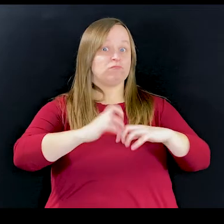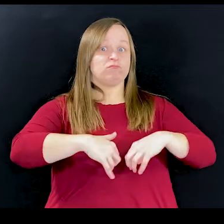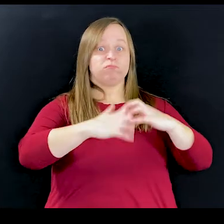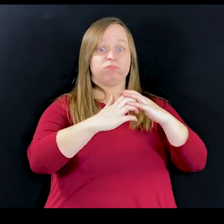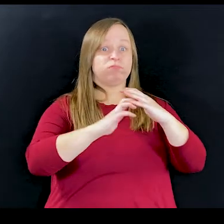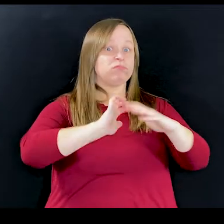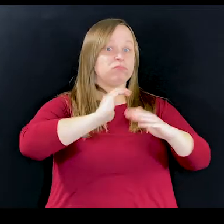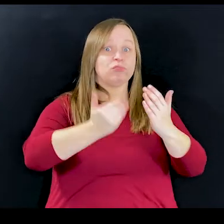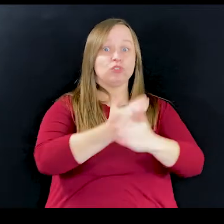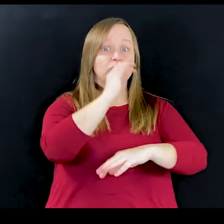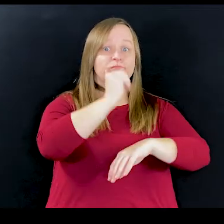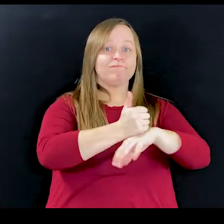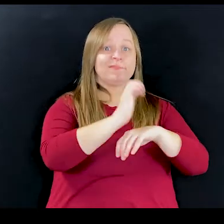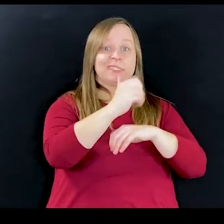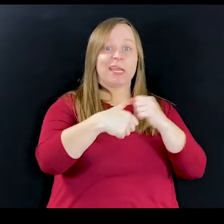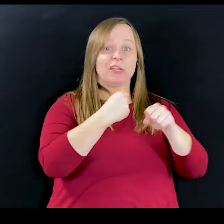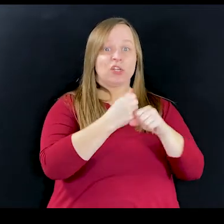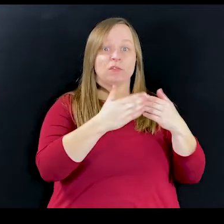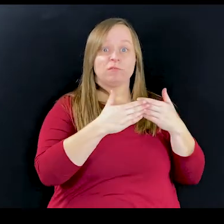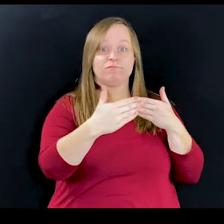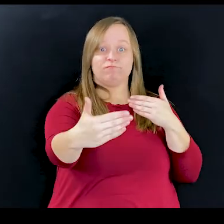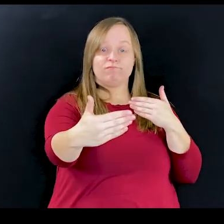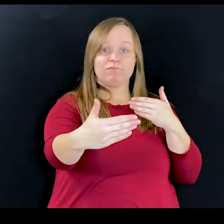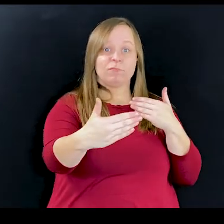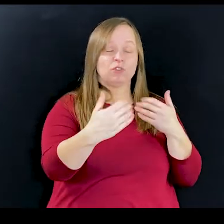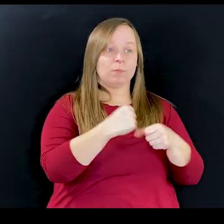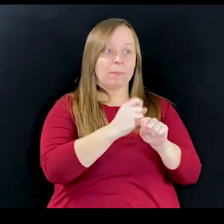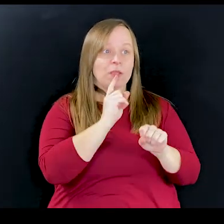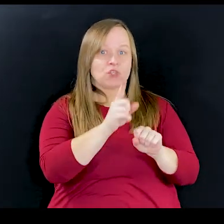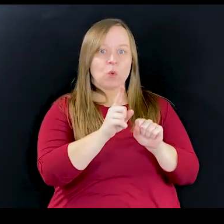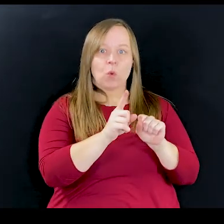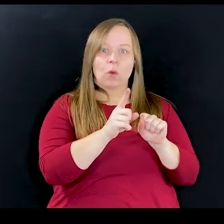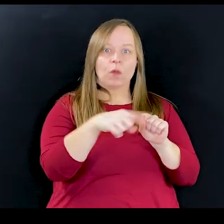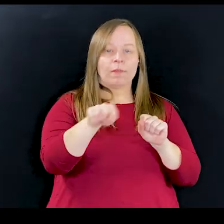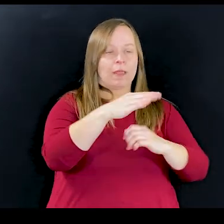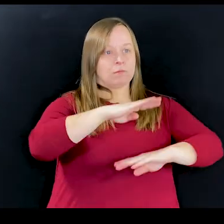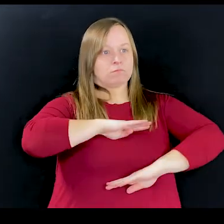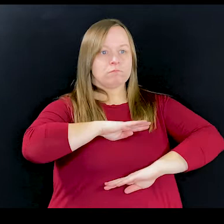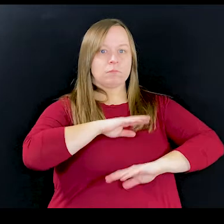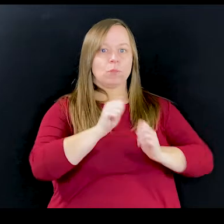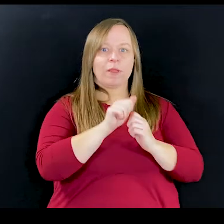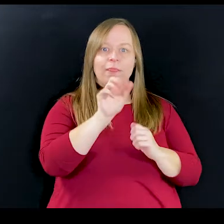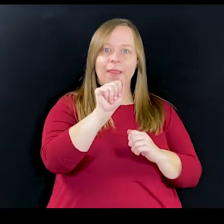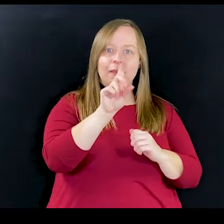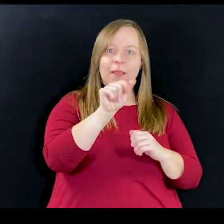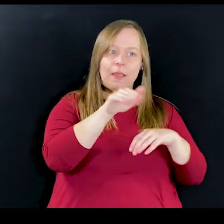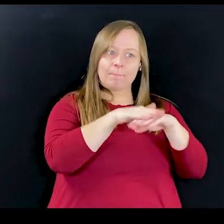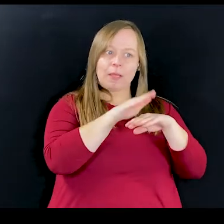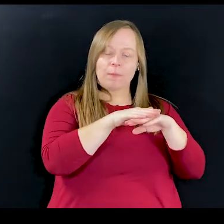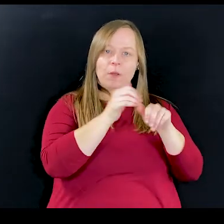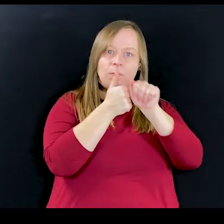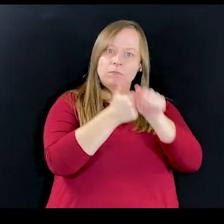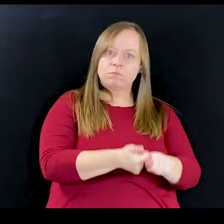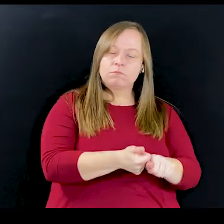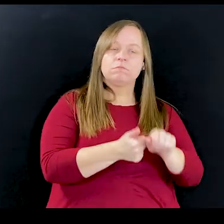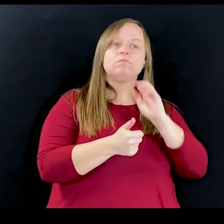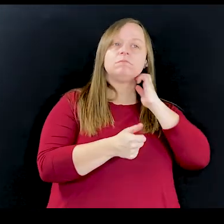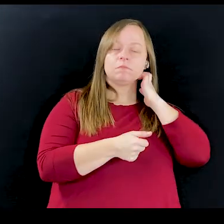new stations over the next 10 years to ensure that they comply with ADA minimum guidelines